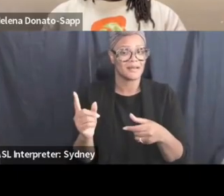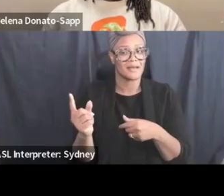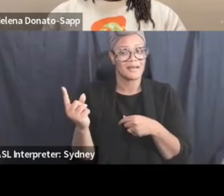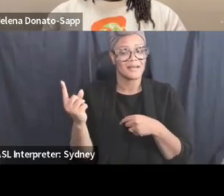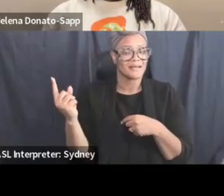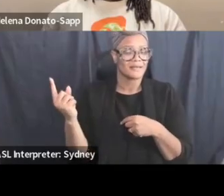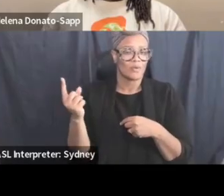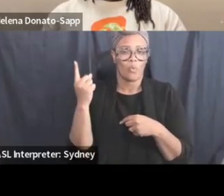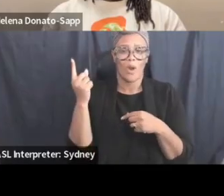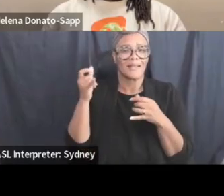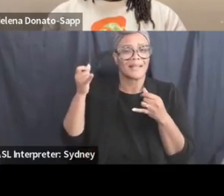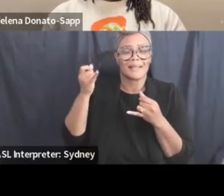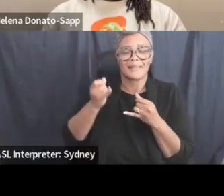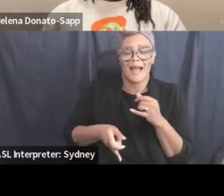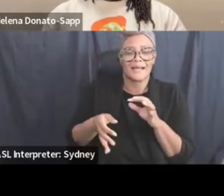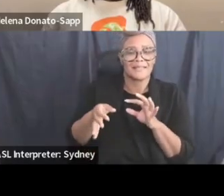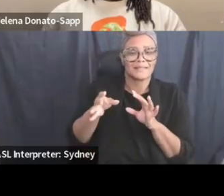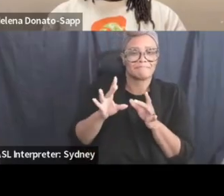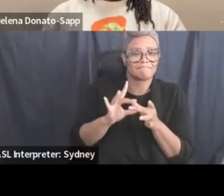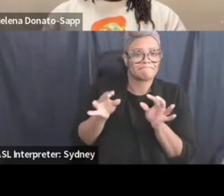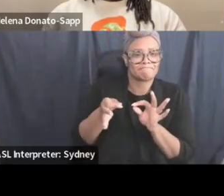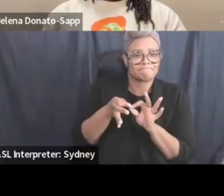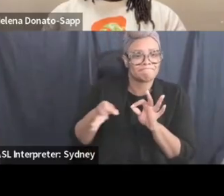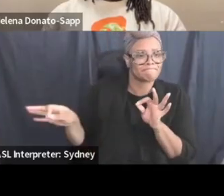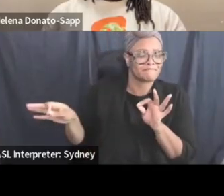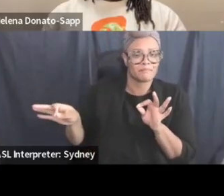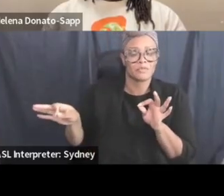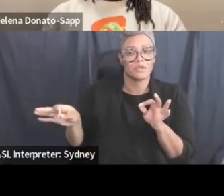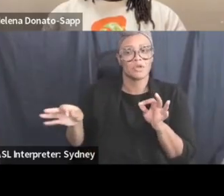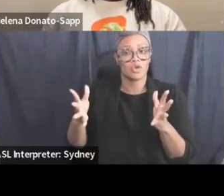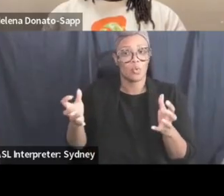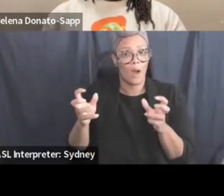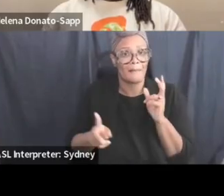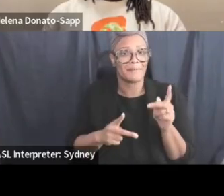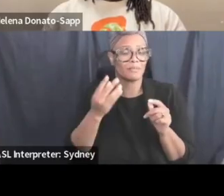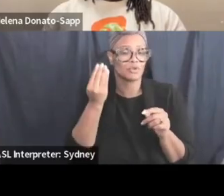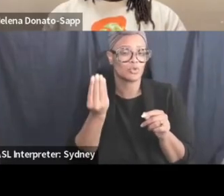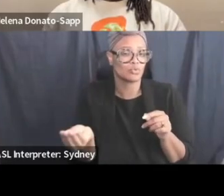their minds, their thoughts, or their actions once they log off this Zoom. I know it's a little bit